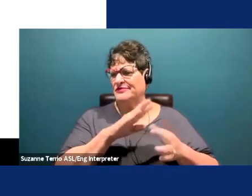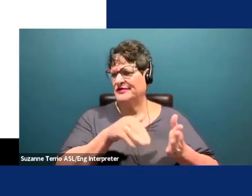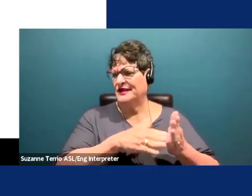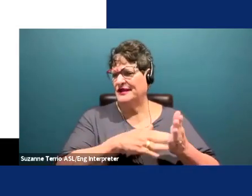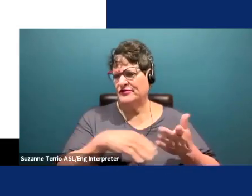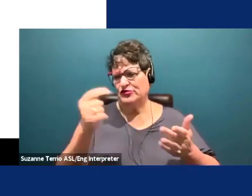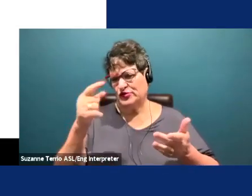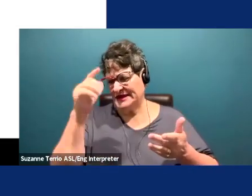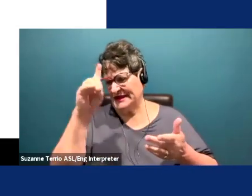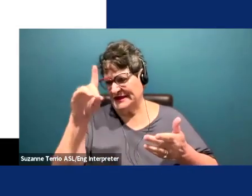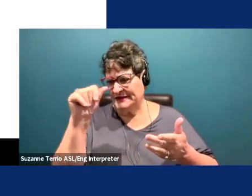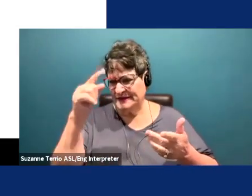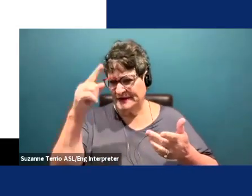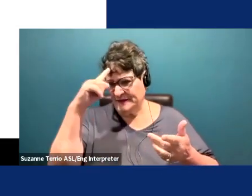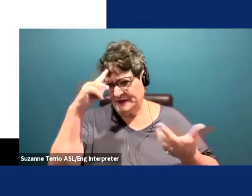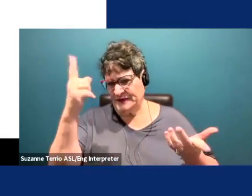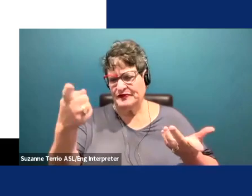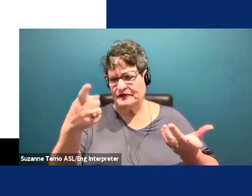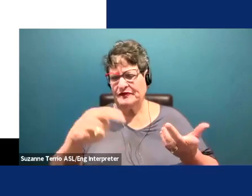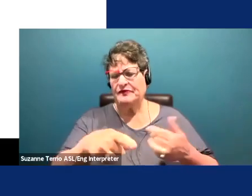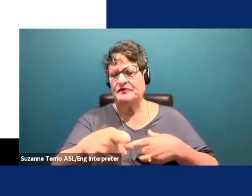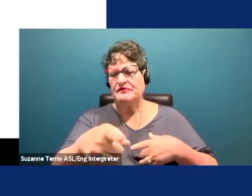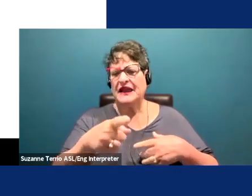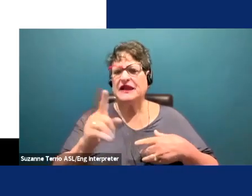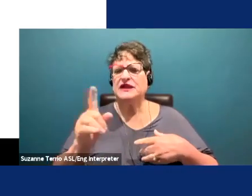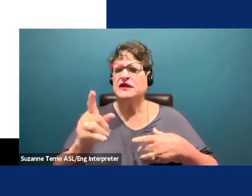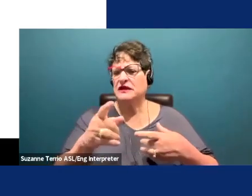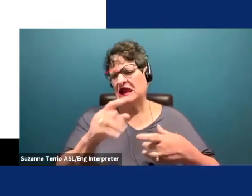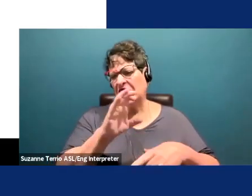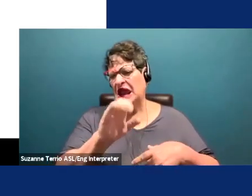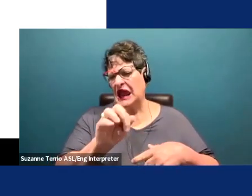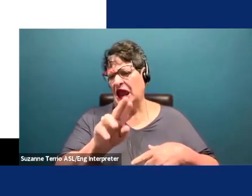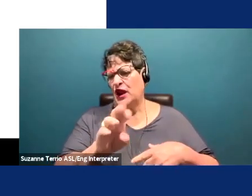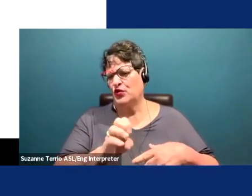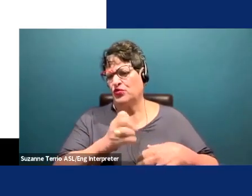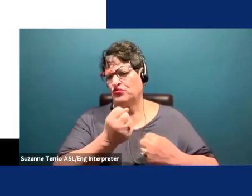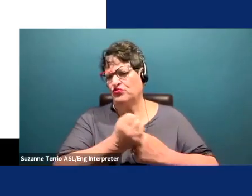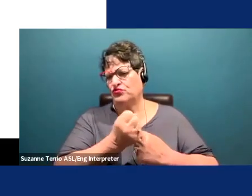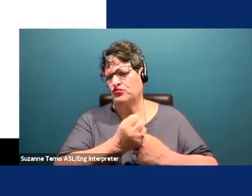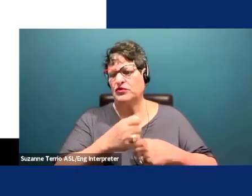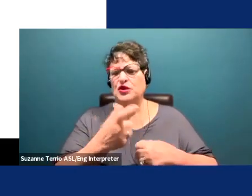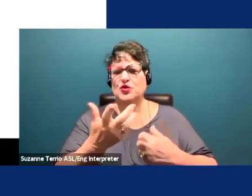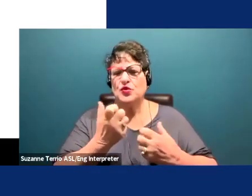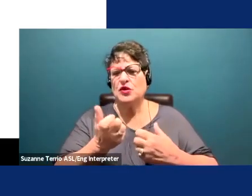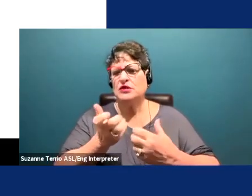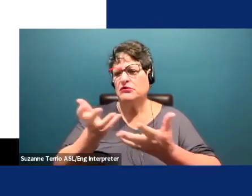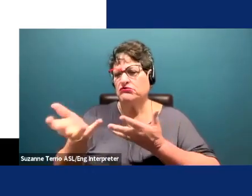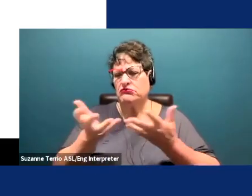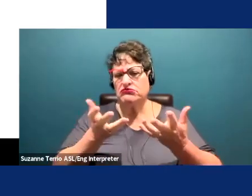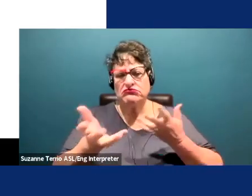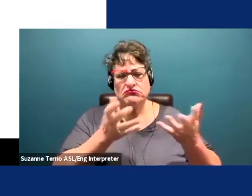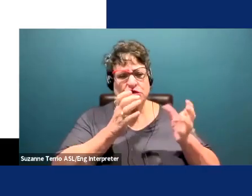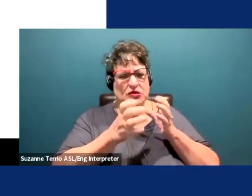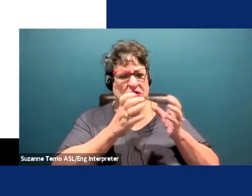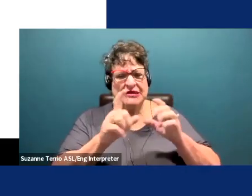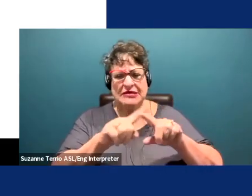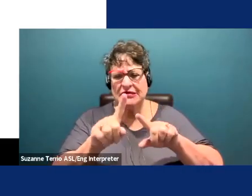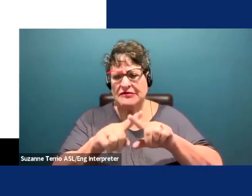You also want to make sure that you're communicating with providers and support systems ans obtaining the proper referrals.